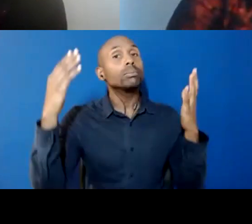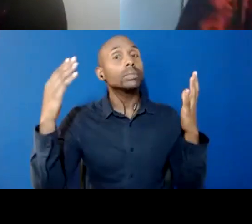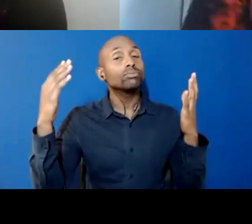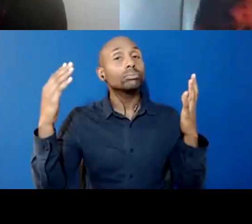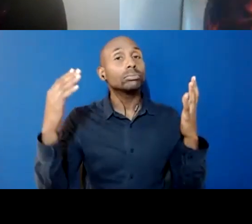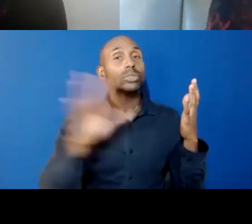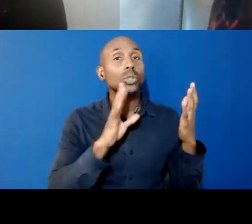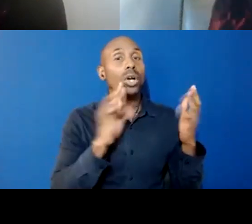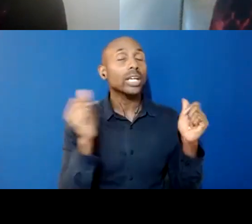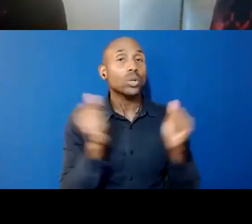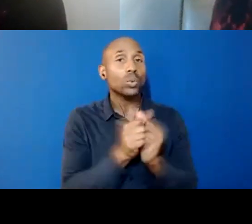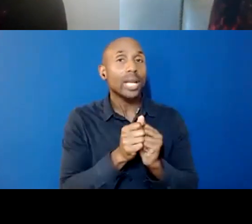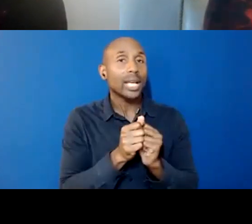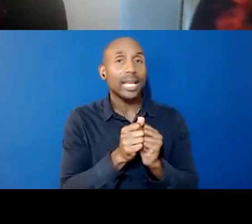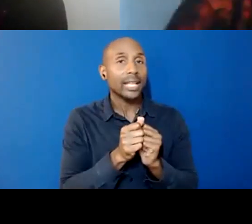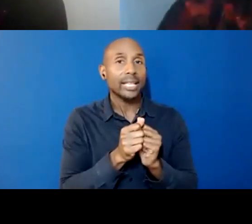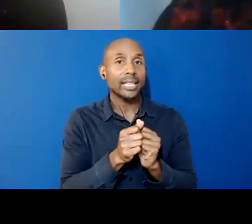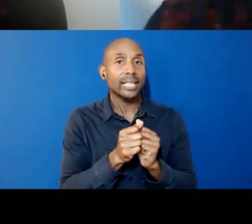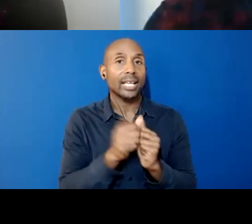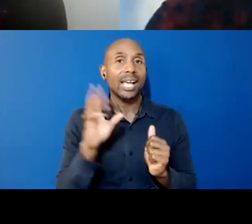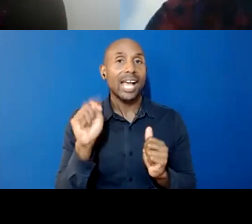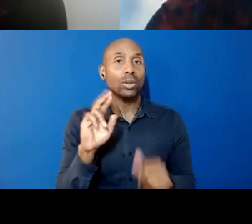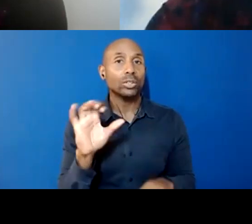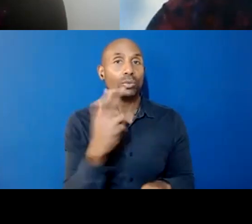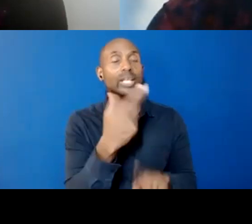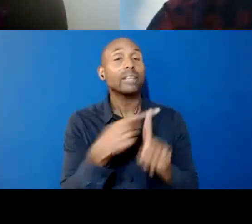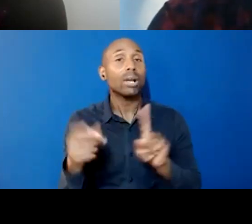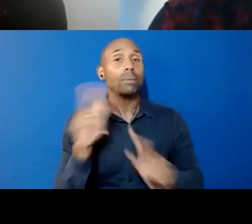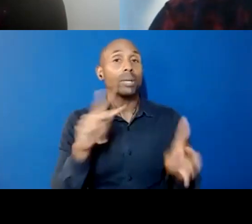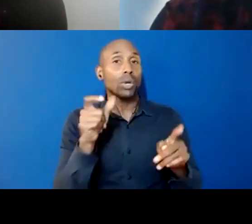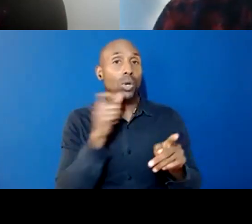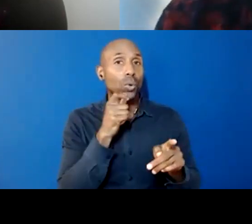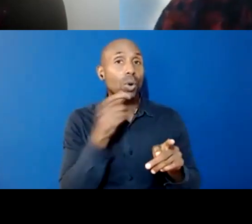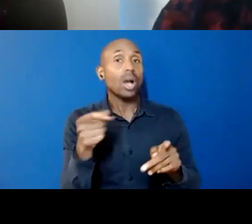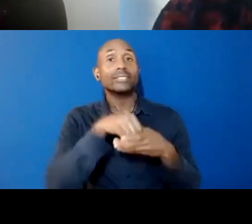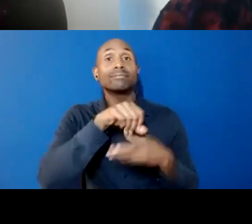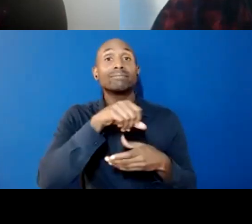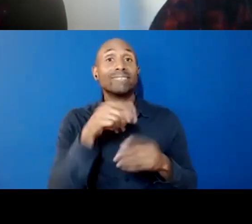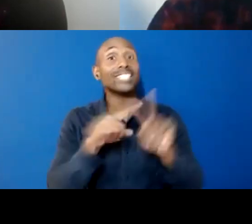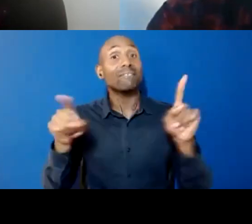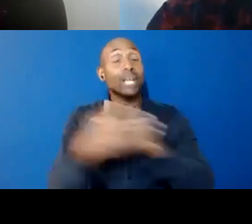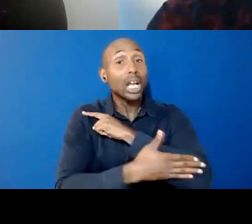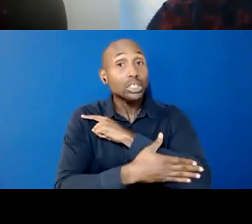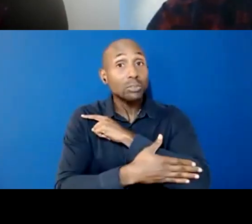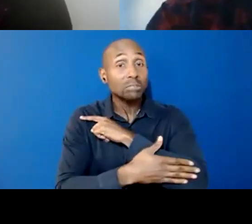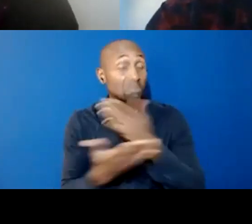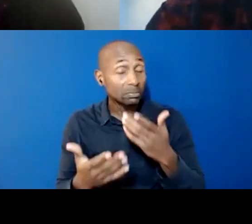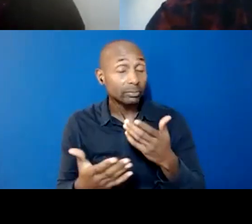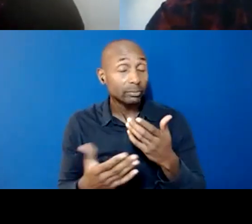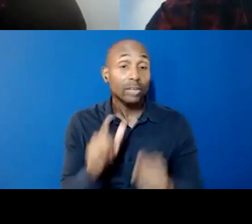with outreach for those who are from abroad. What do you think, Laura?